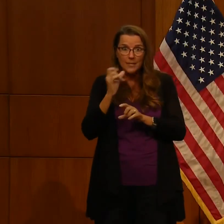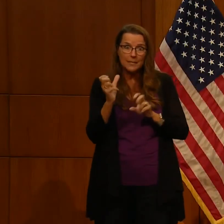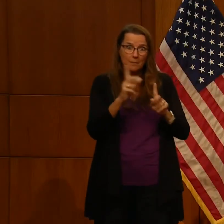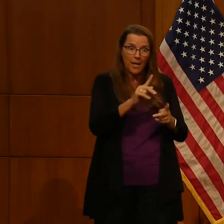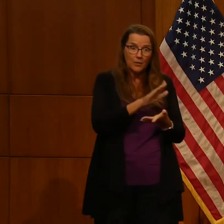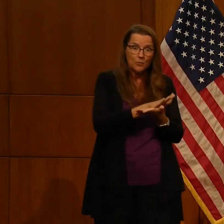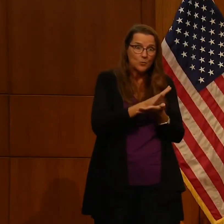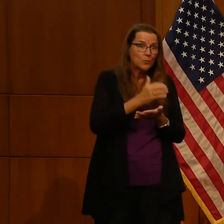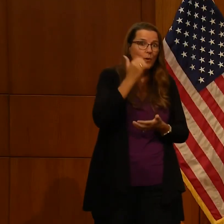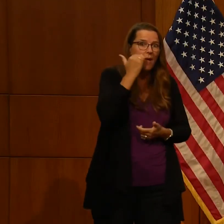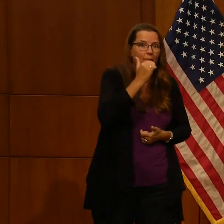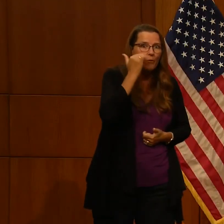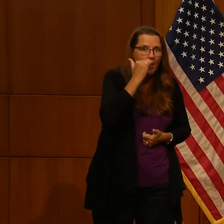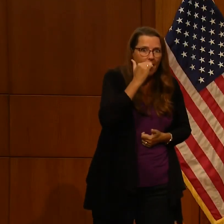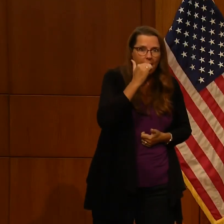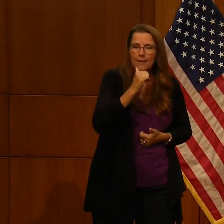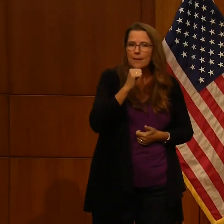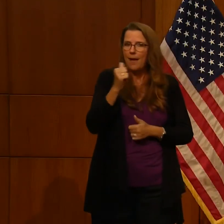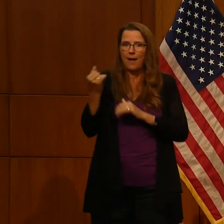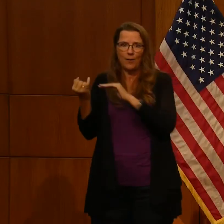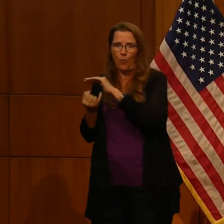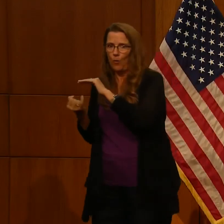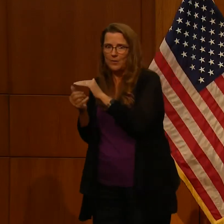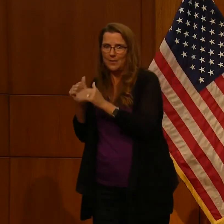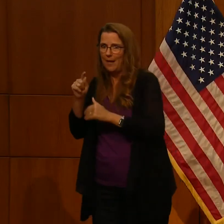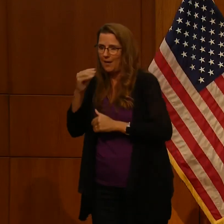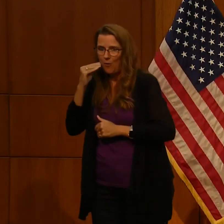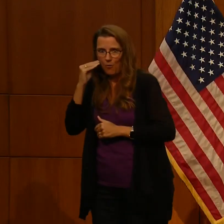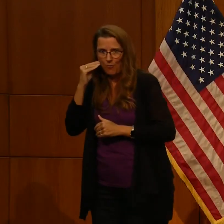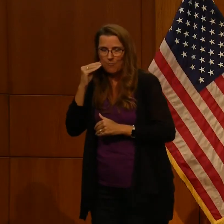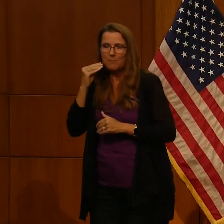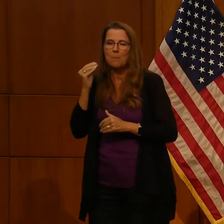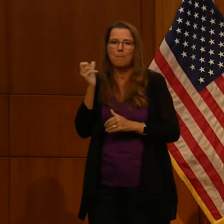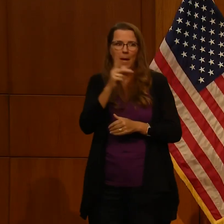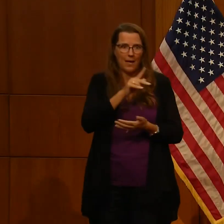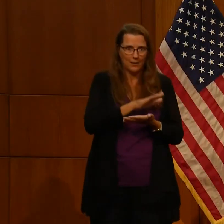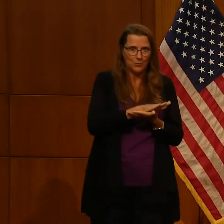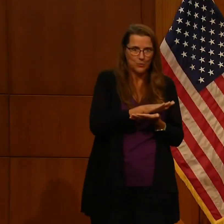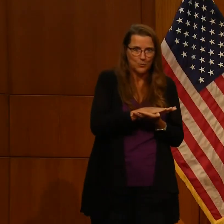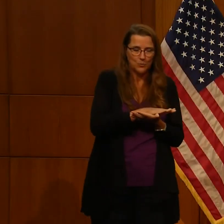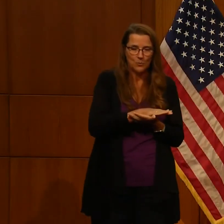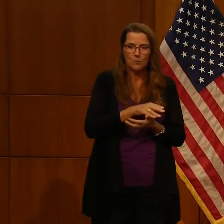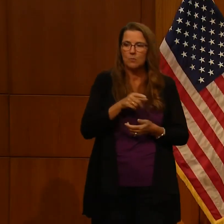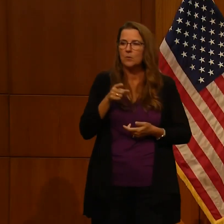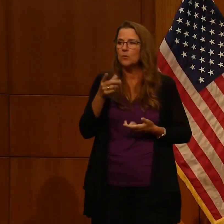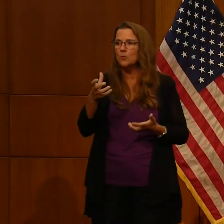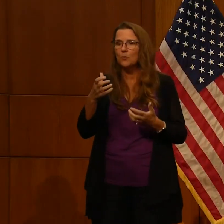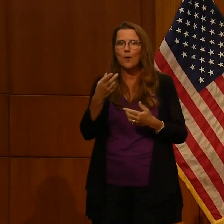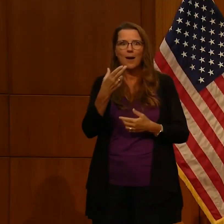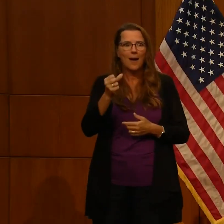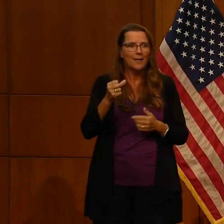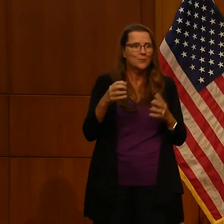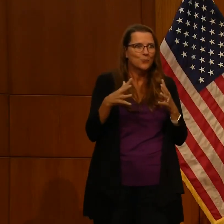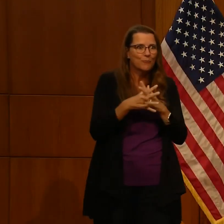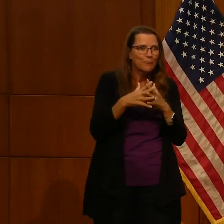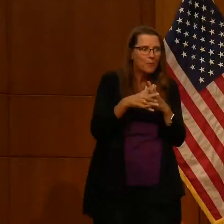WANT YOUR KIDS IN SCHOOL. EVERY